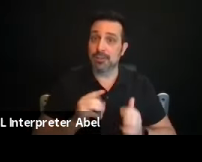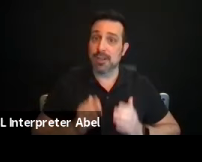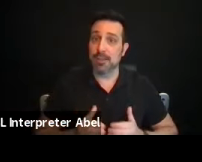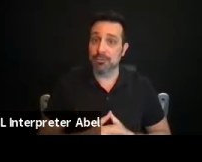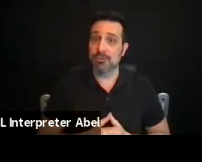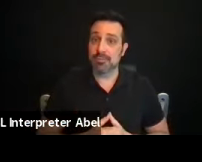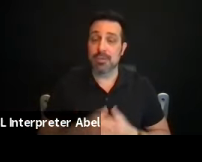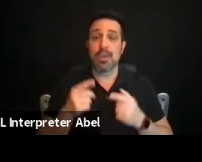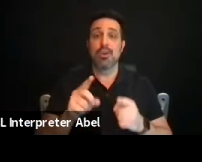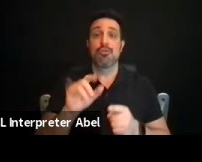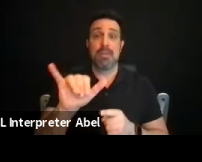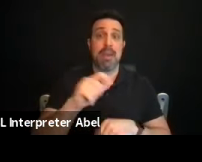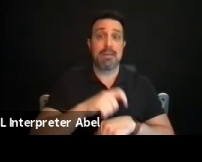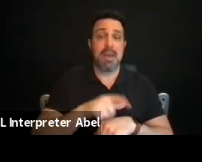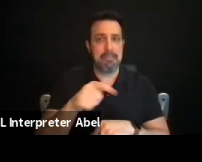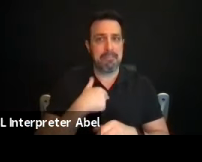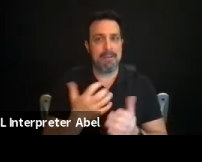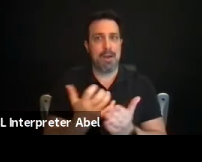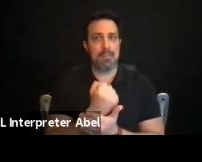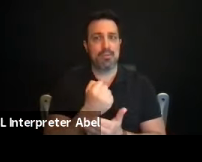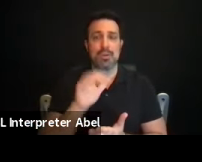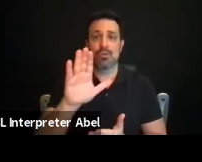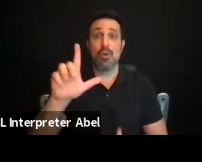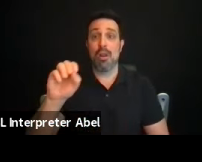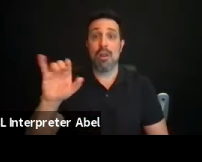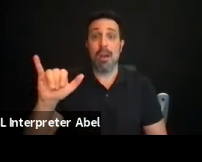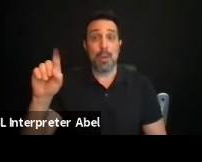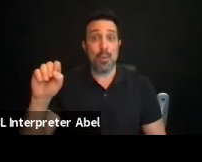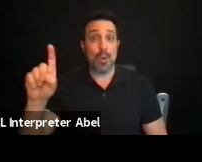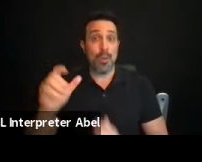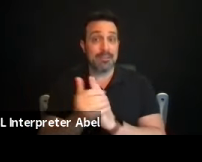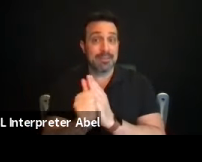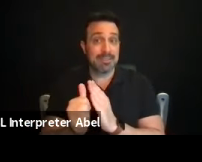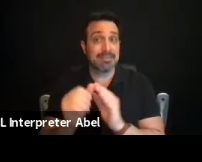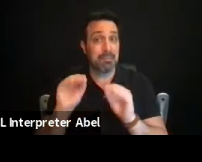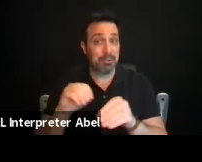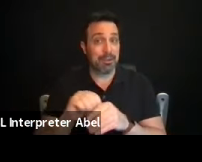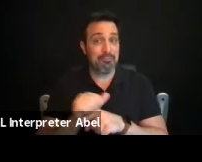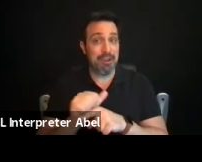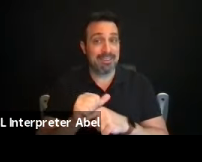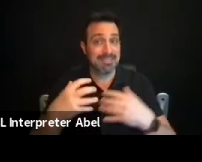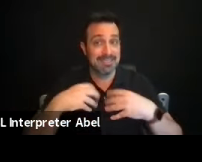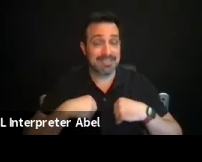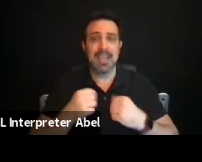4:30 p.m. you'll have the opportunity to have small group meetings of about 5 minutes with legislators. During this